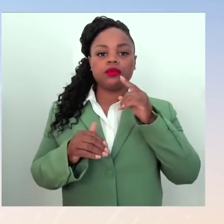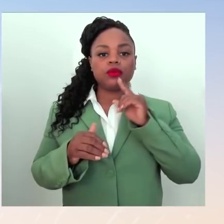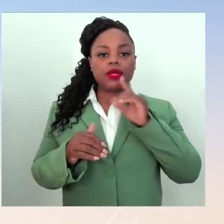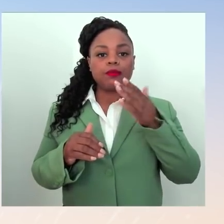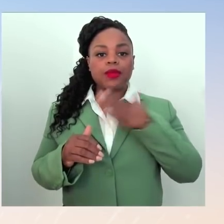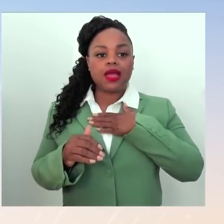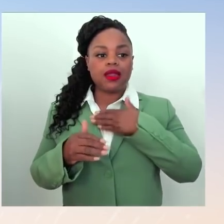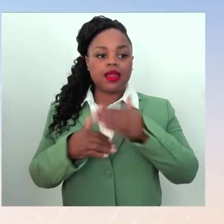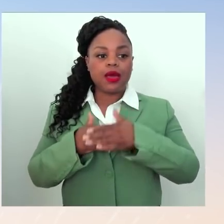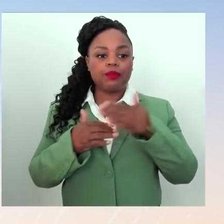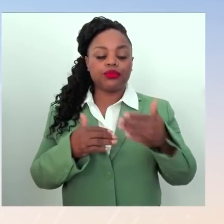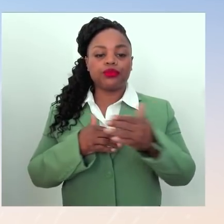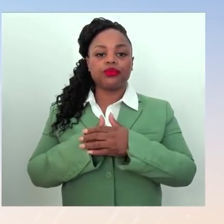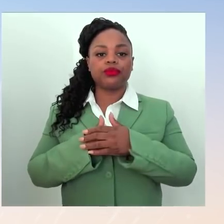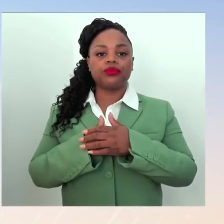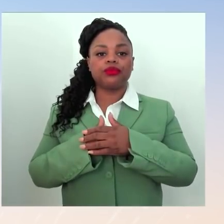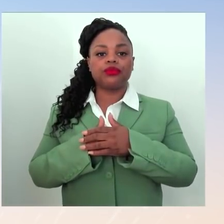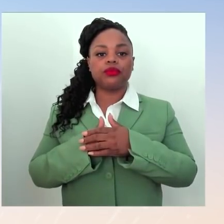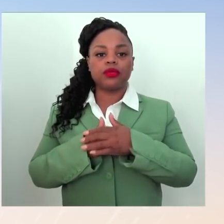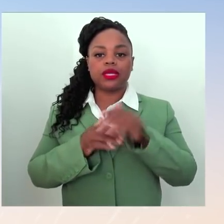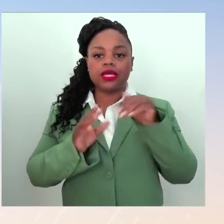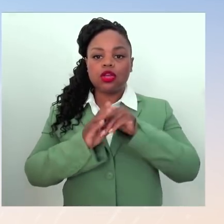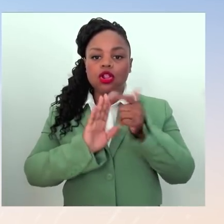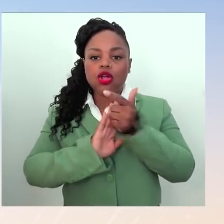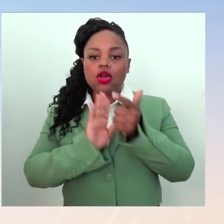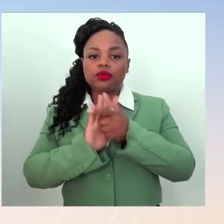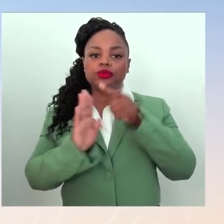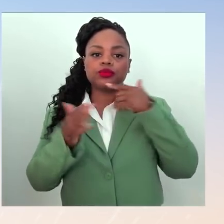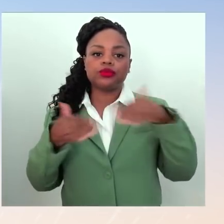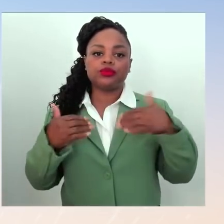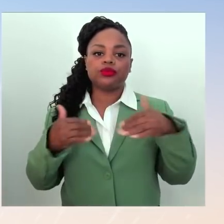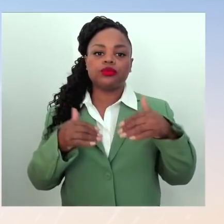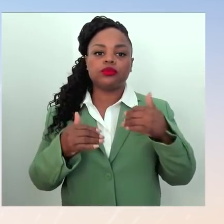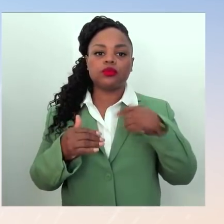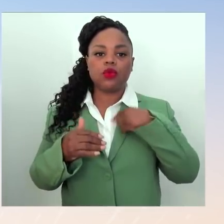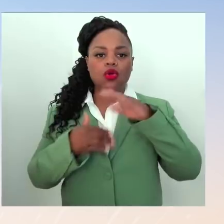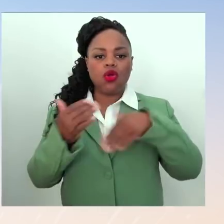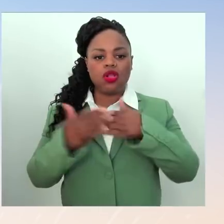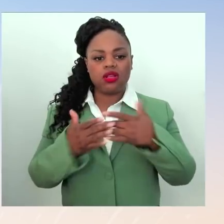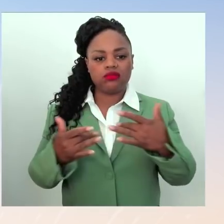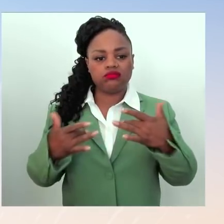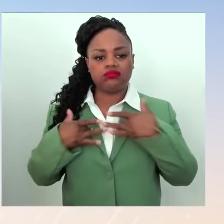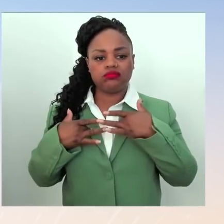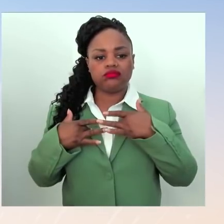The personal impact people have felt in this country -- it's really moved people in this country.